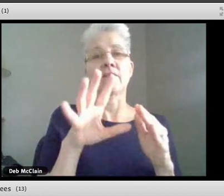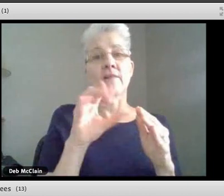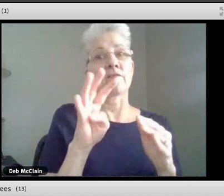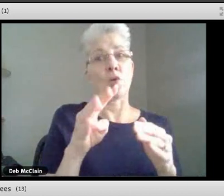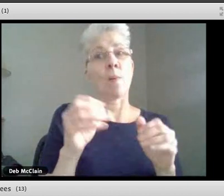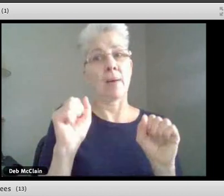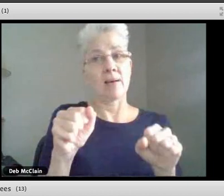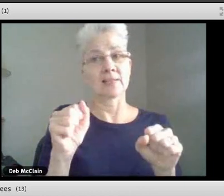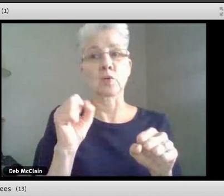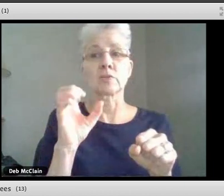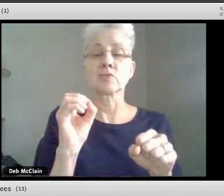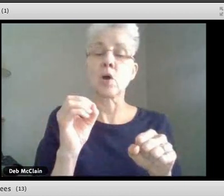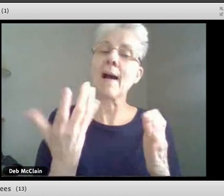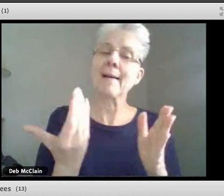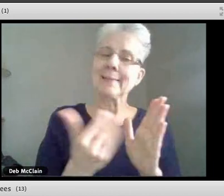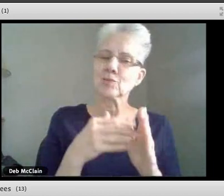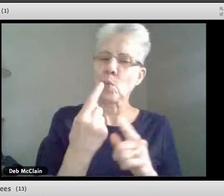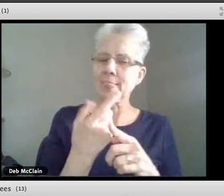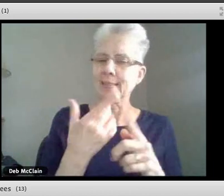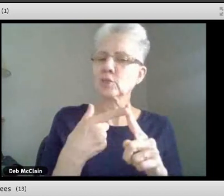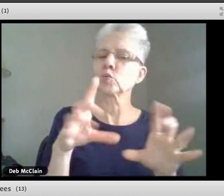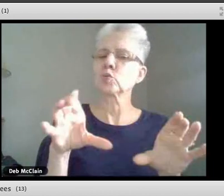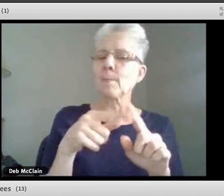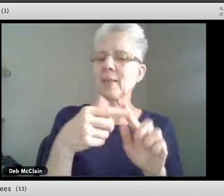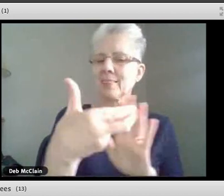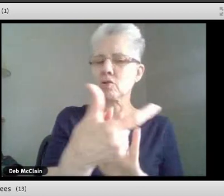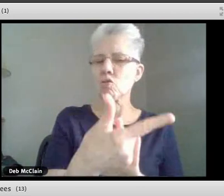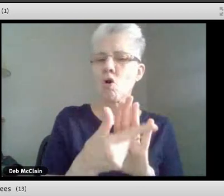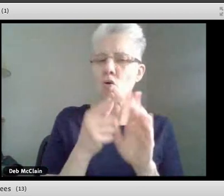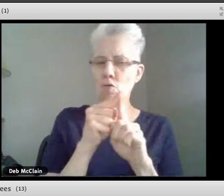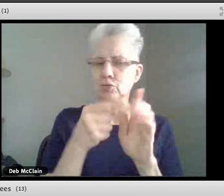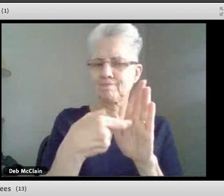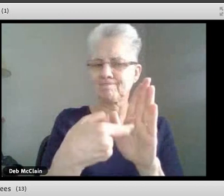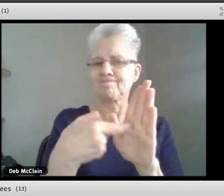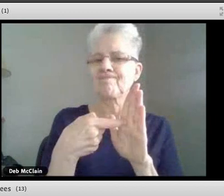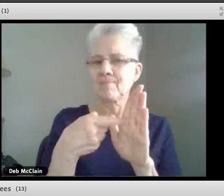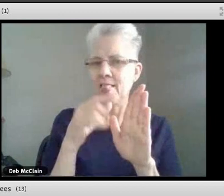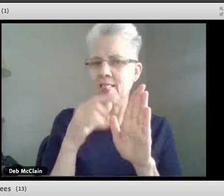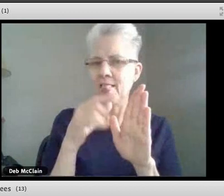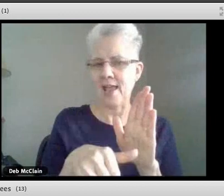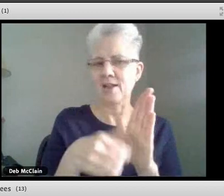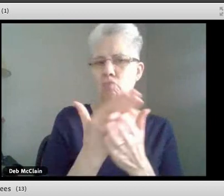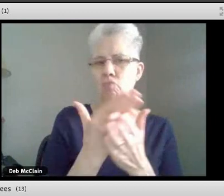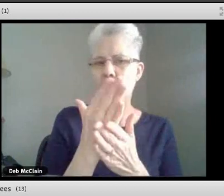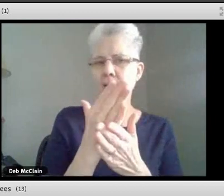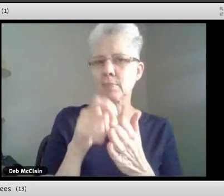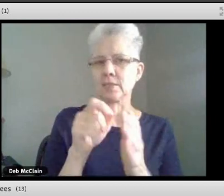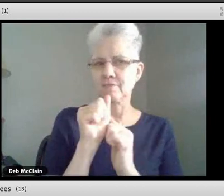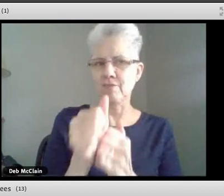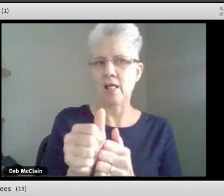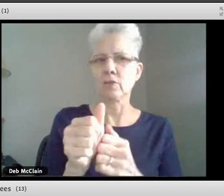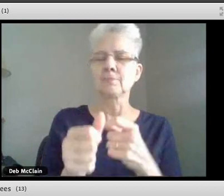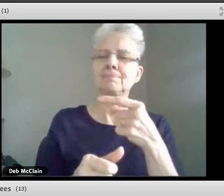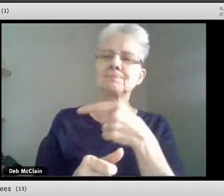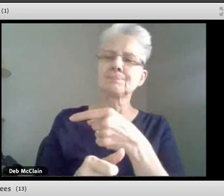but the law also reinforces that, right? So, again, it's 508, and here's some websites